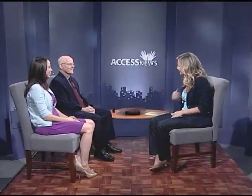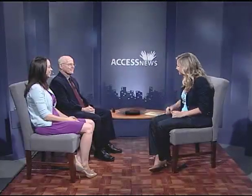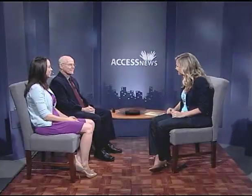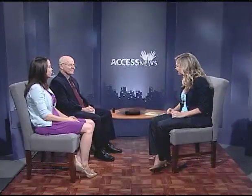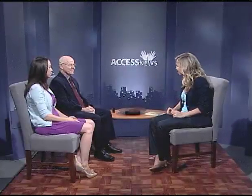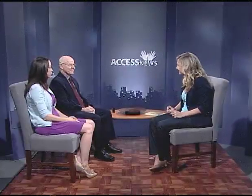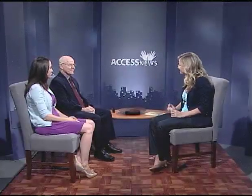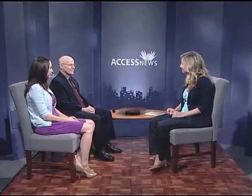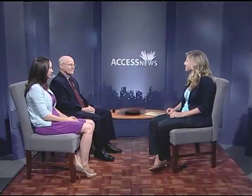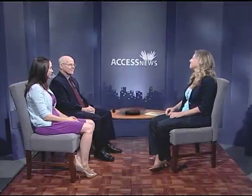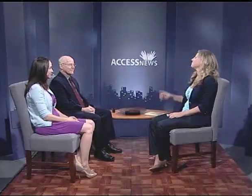Tamara: Thank you for being here with us.